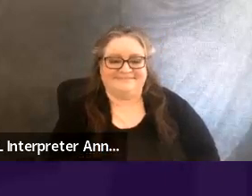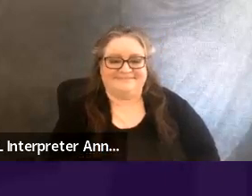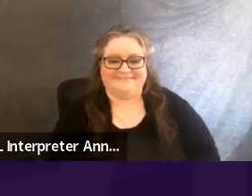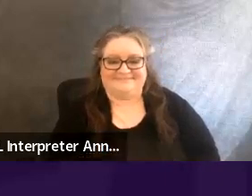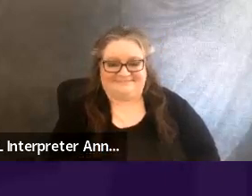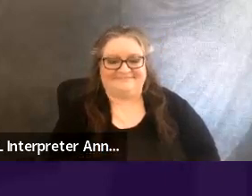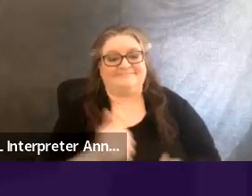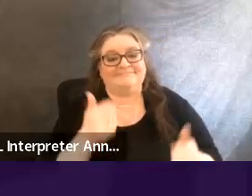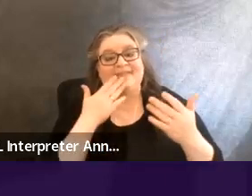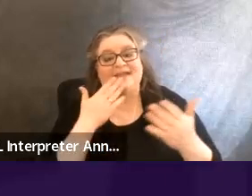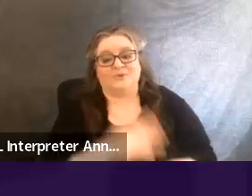Okay, thank you.